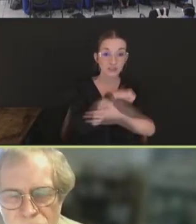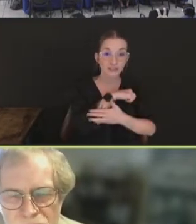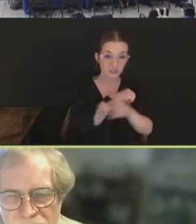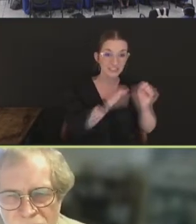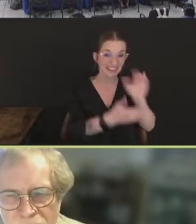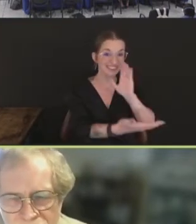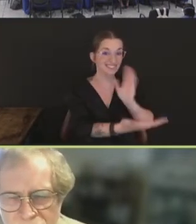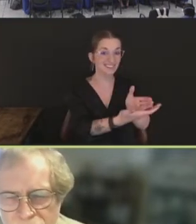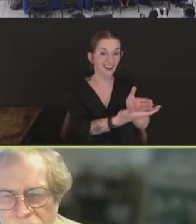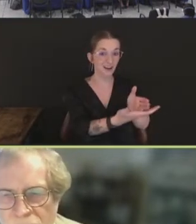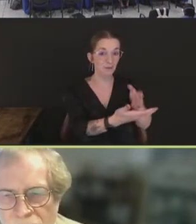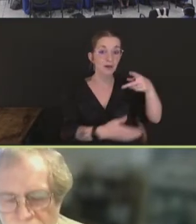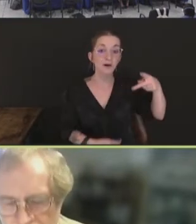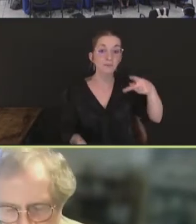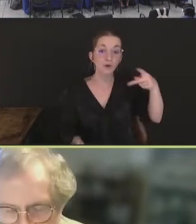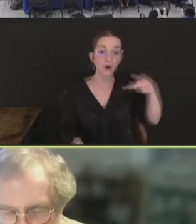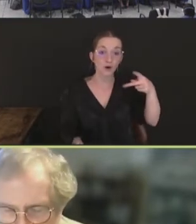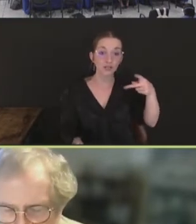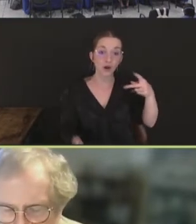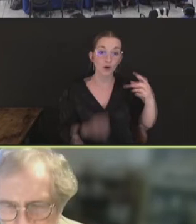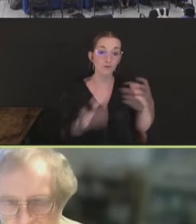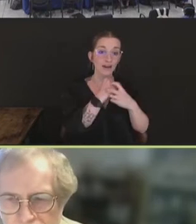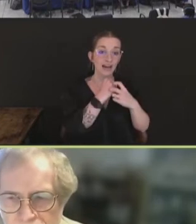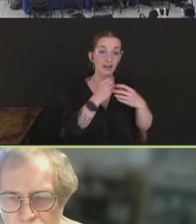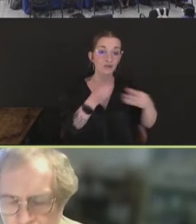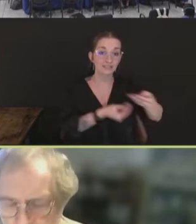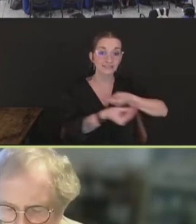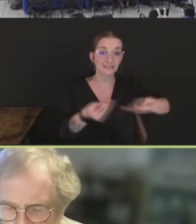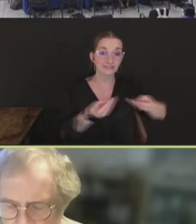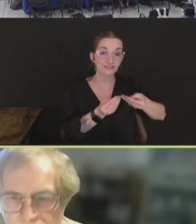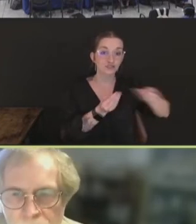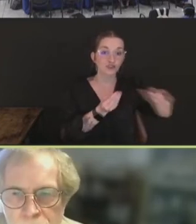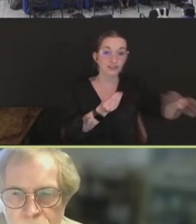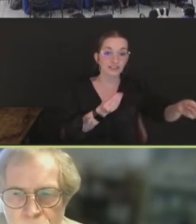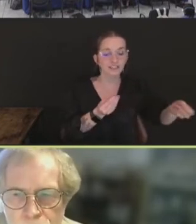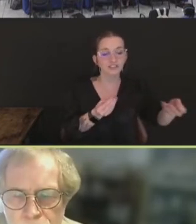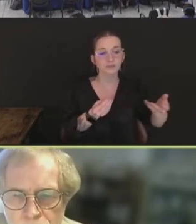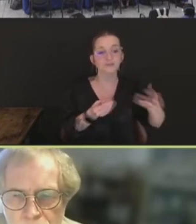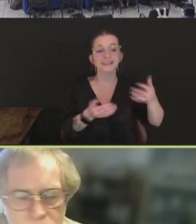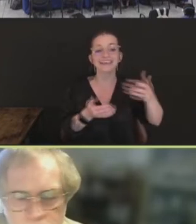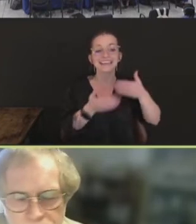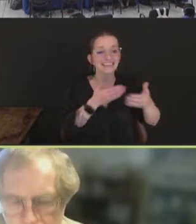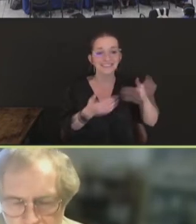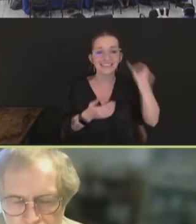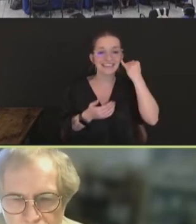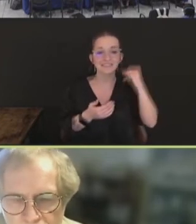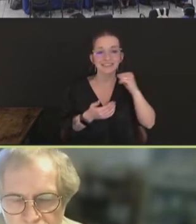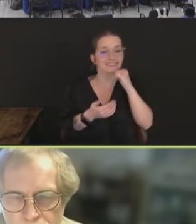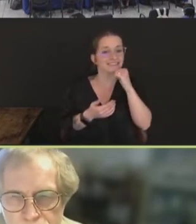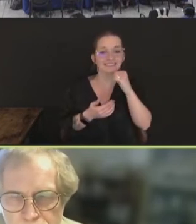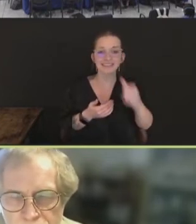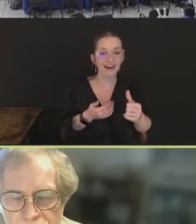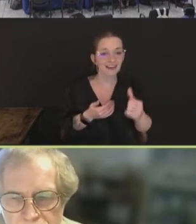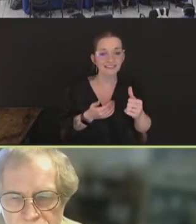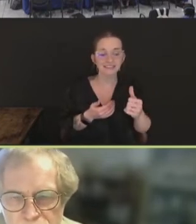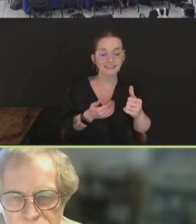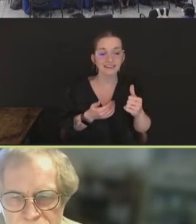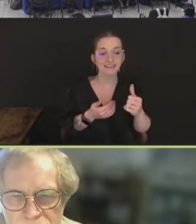it's not affected as much as Sabin in reducing mucosal -- fecal spread. Next, please. That's it.